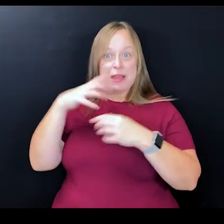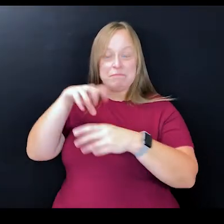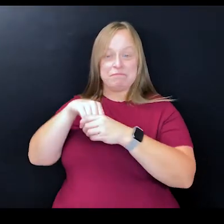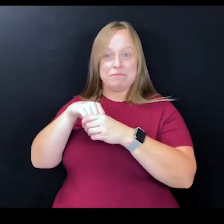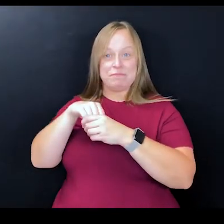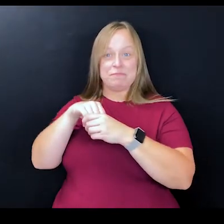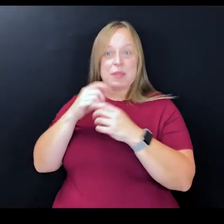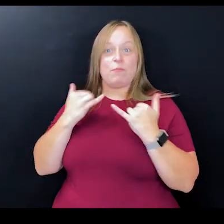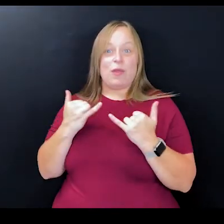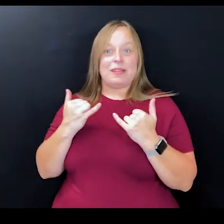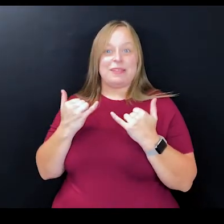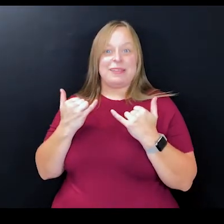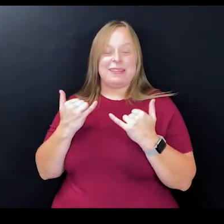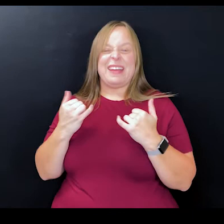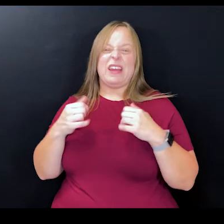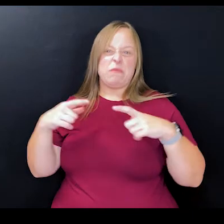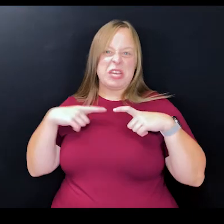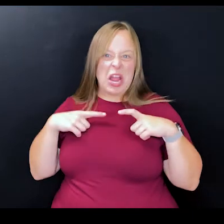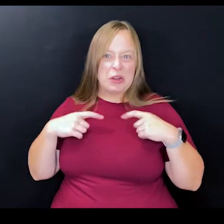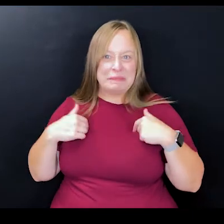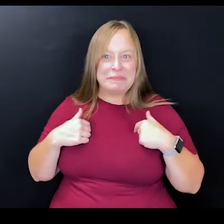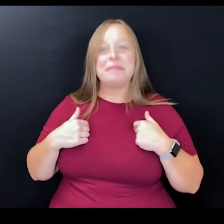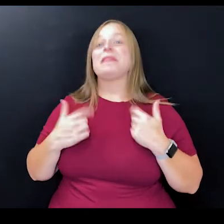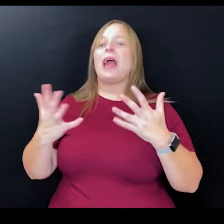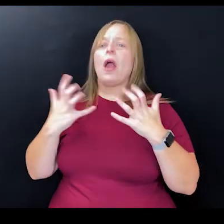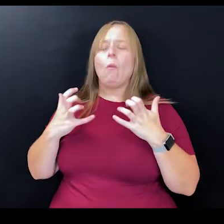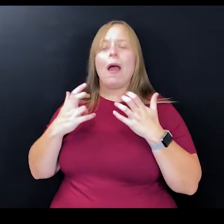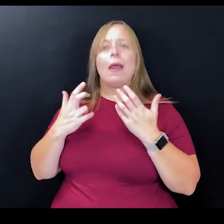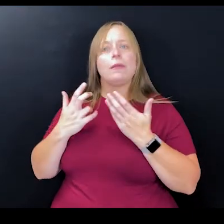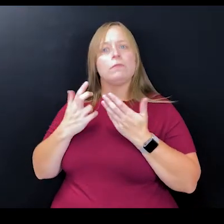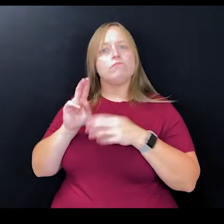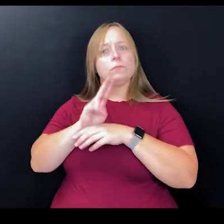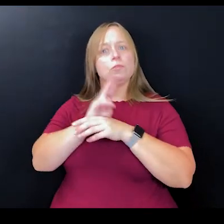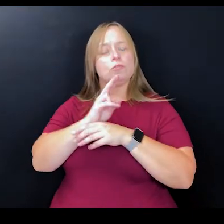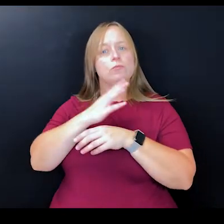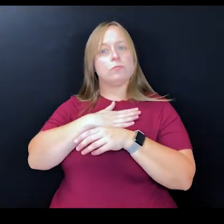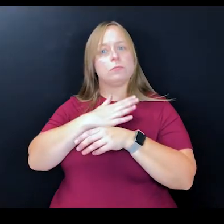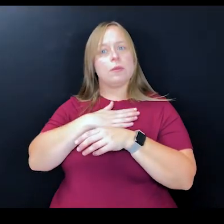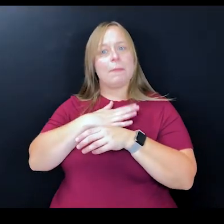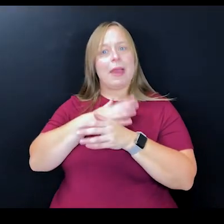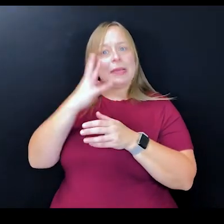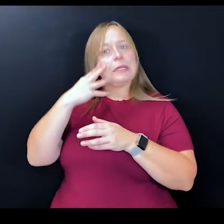At the present time, I'm retired. I wanted to use my legal experience